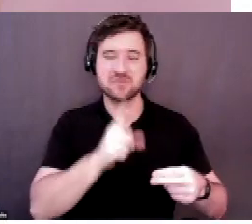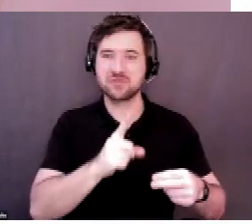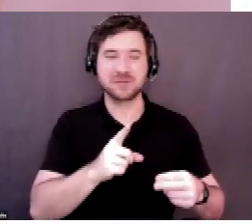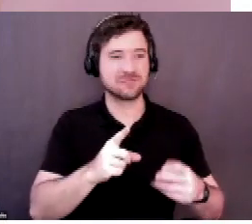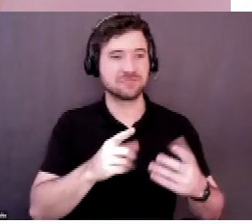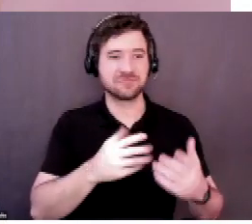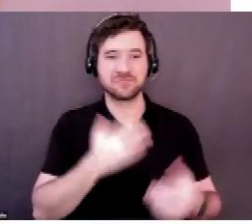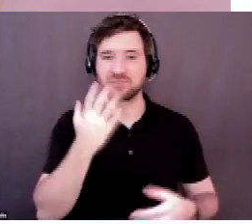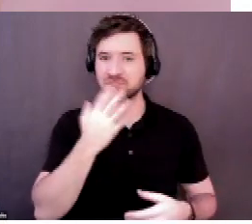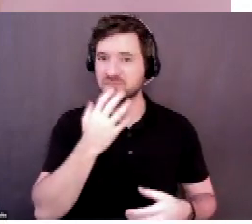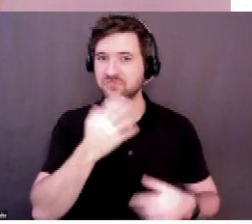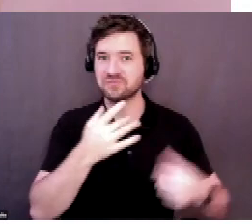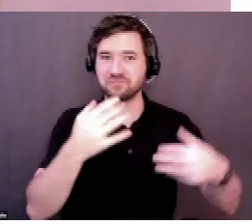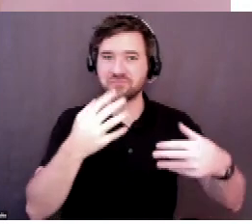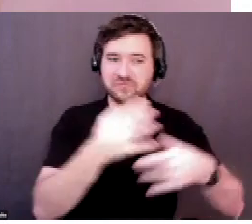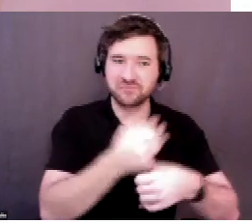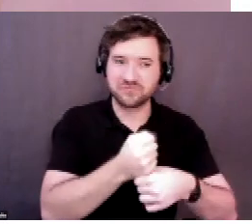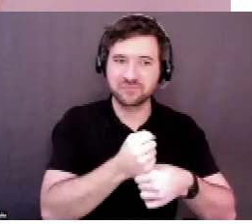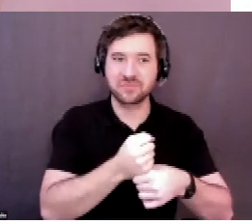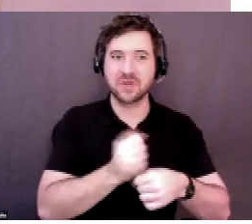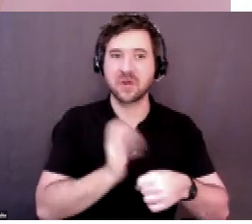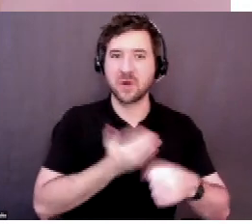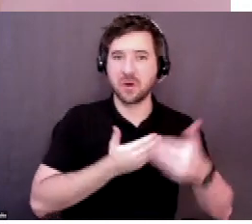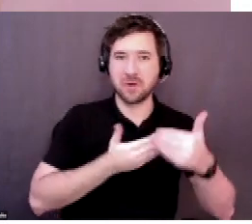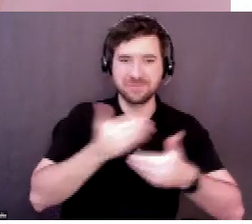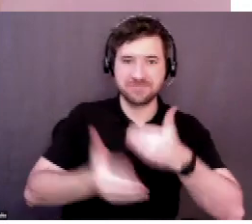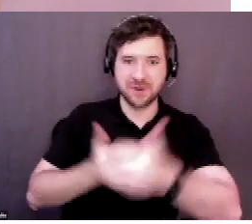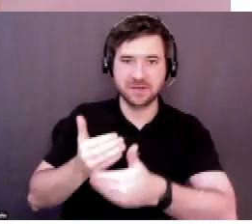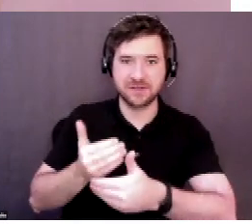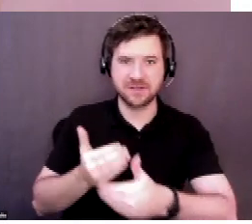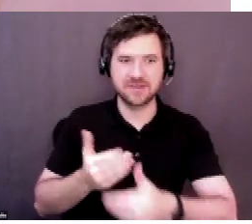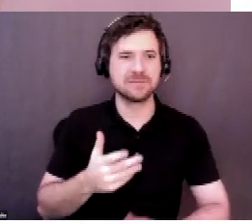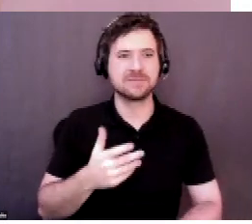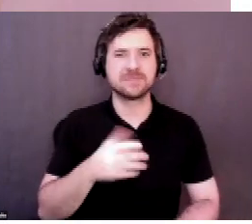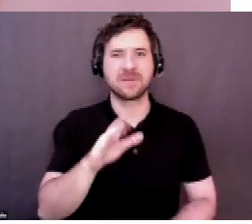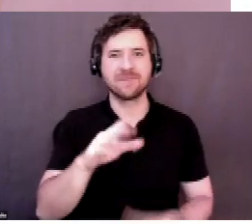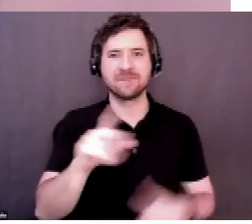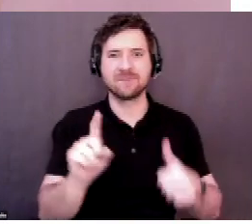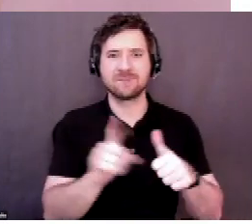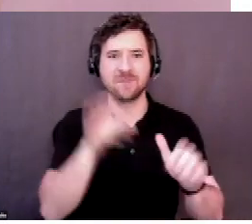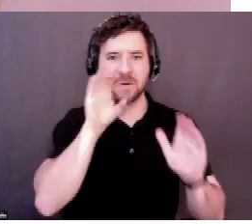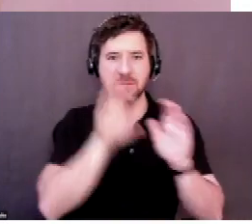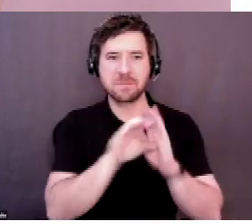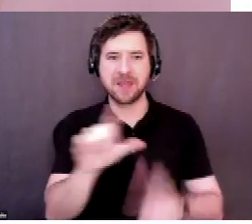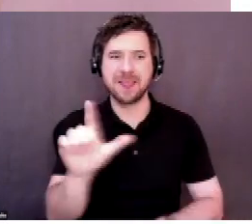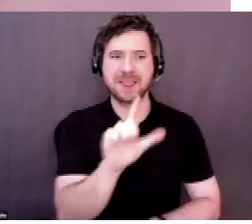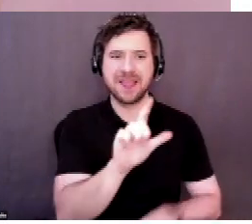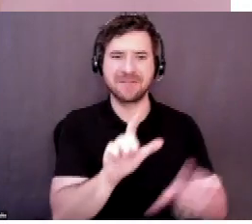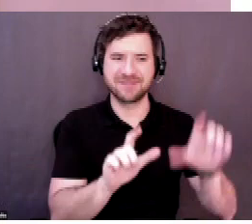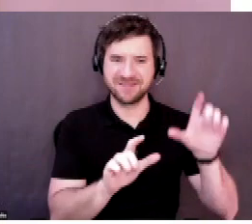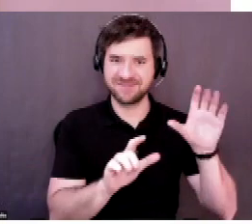I included this first slide on the left because that wheelchair was something